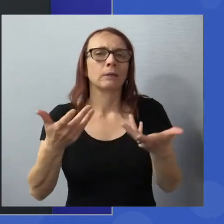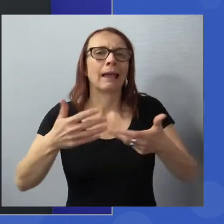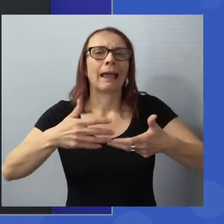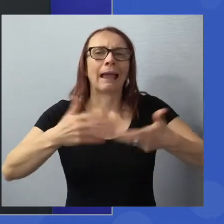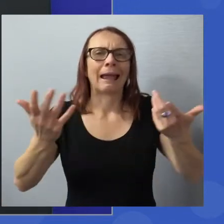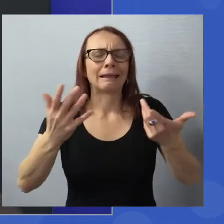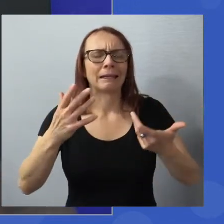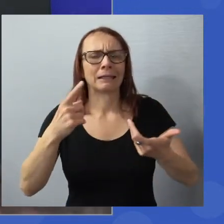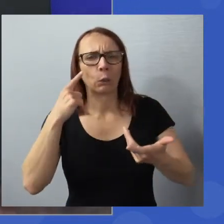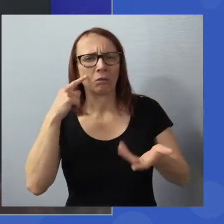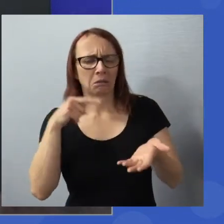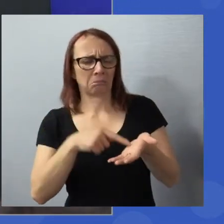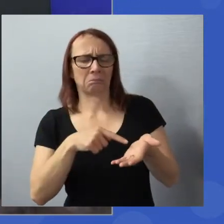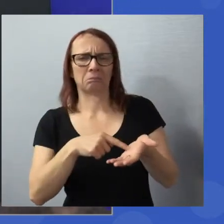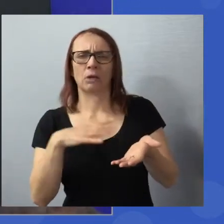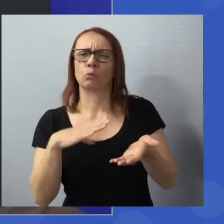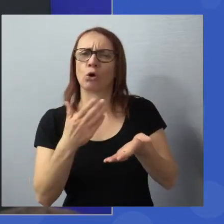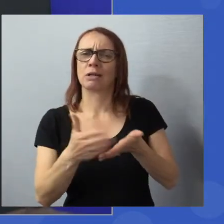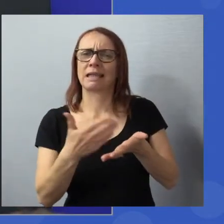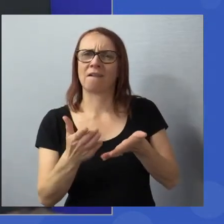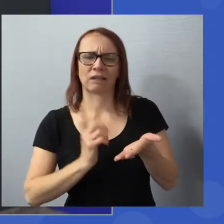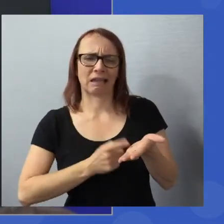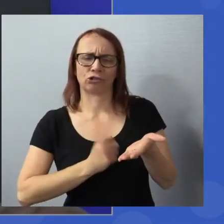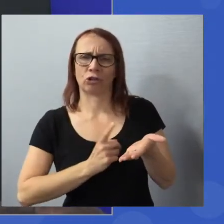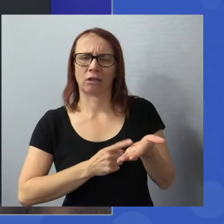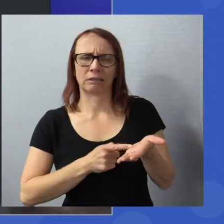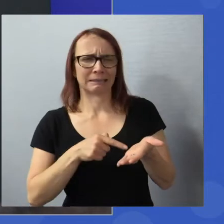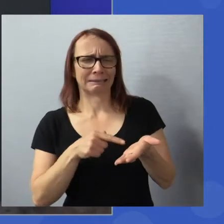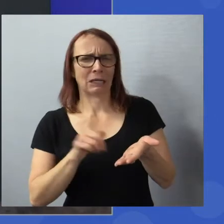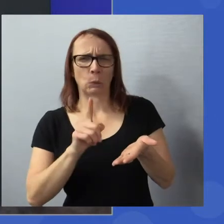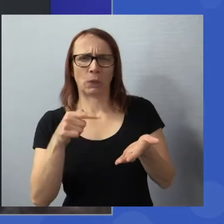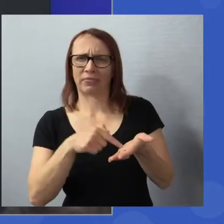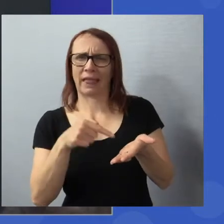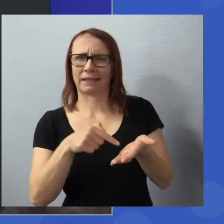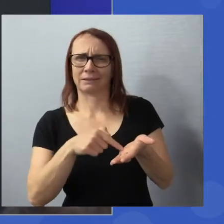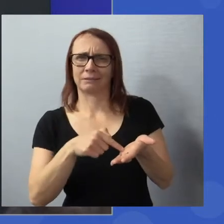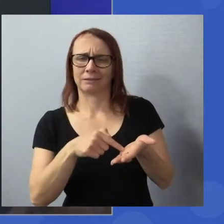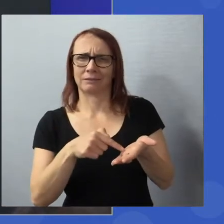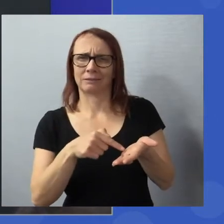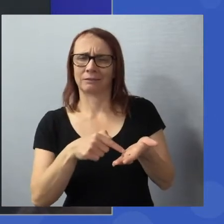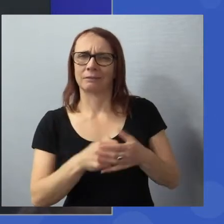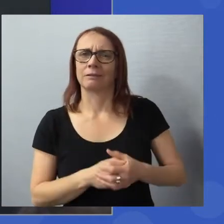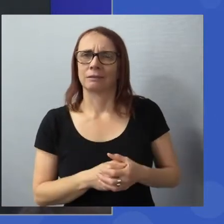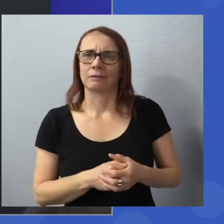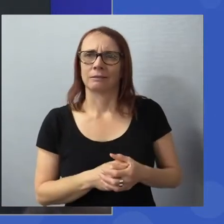clarifications that you might need from another table so you're not entirely sure what they meant by what they said at some point please try and draw that